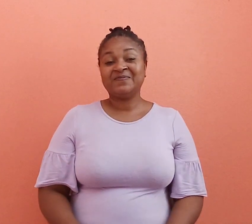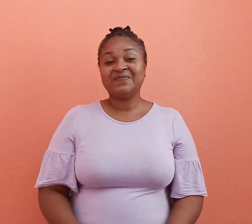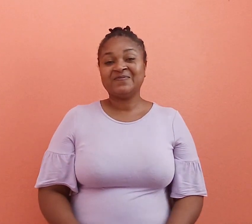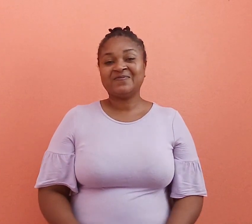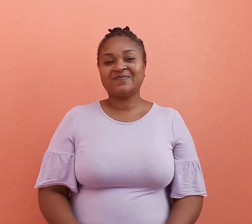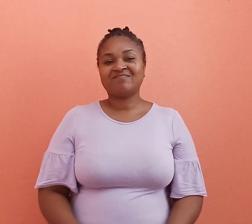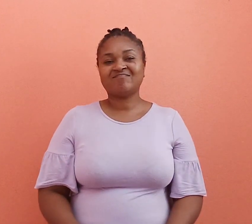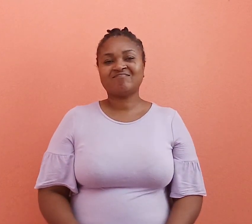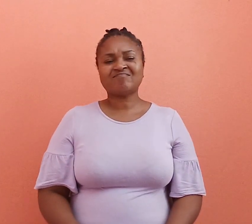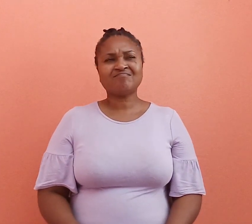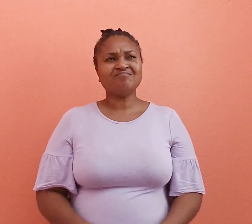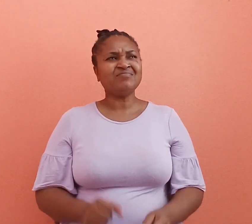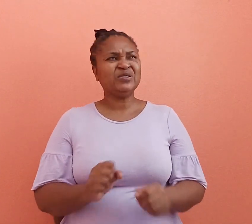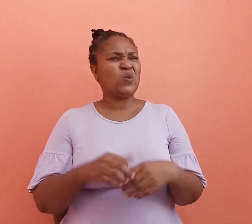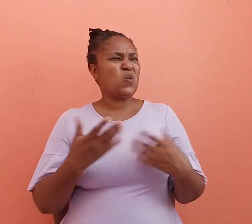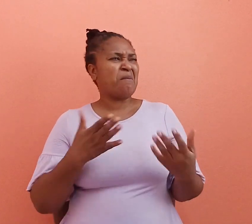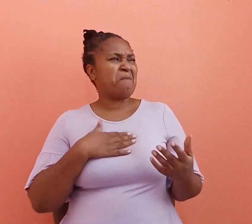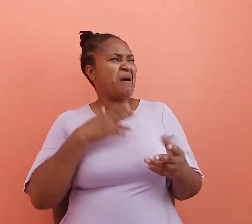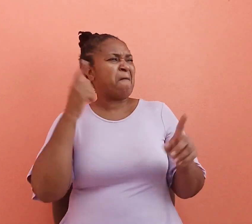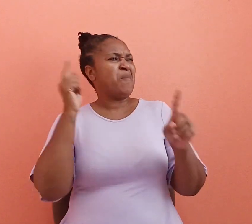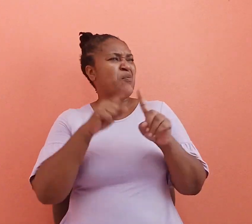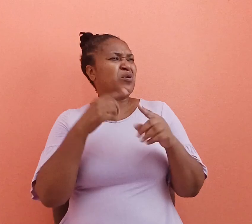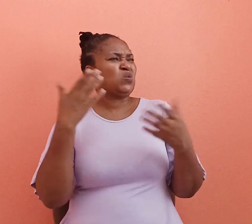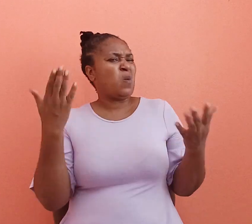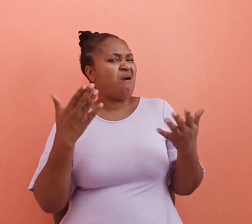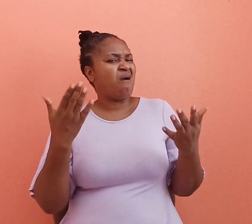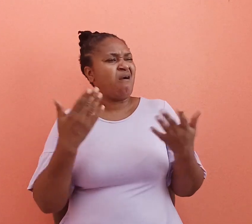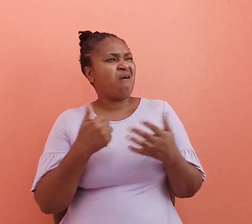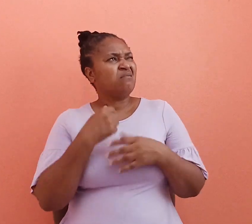So what is my purpose?